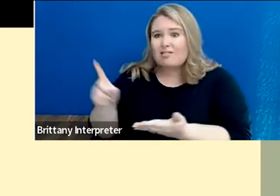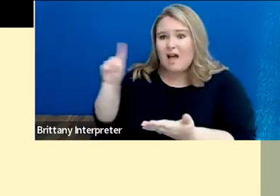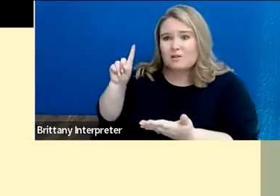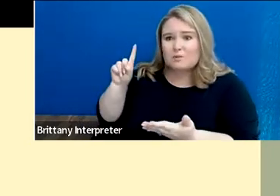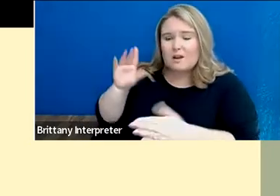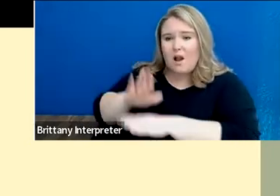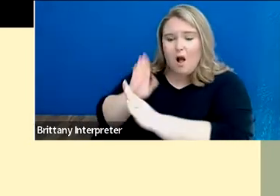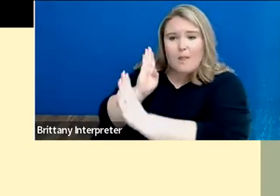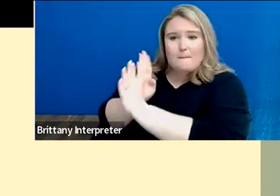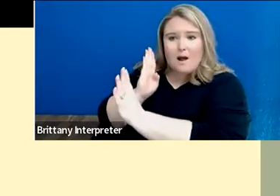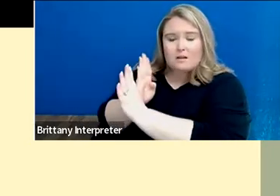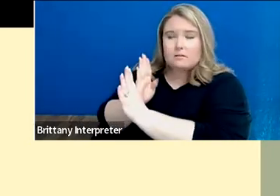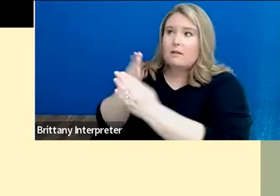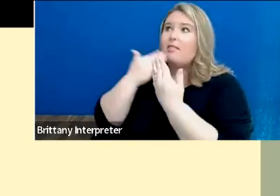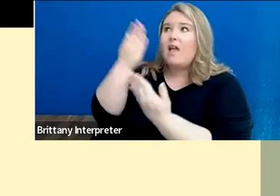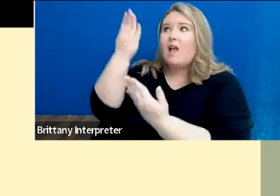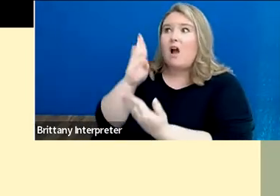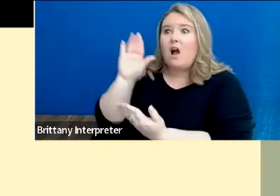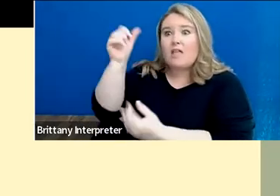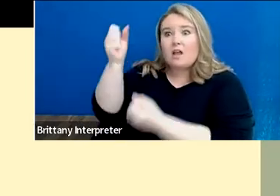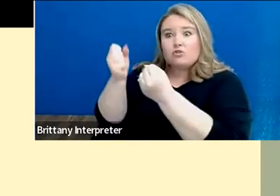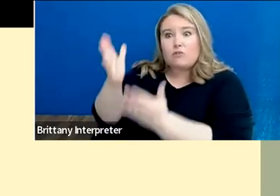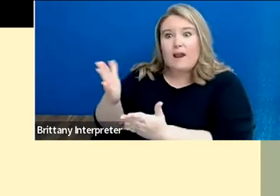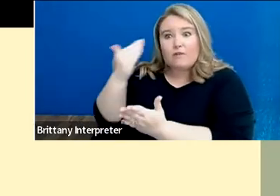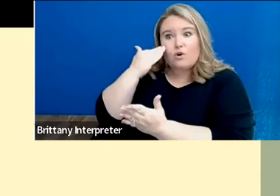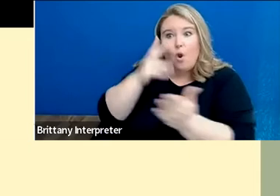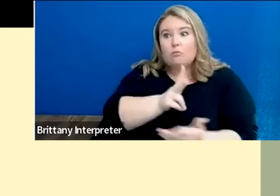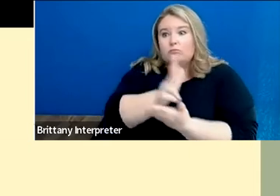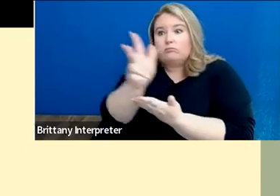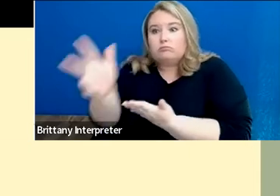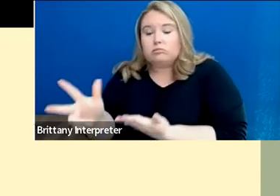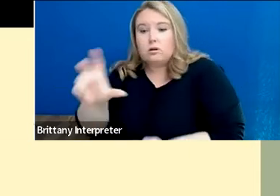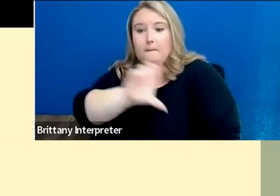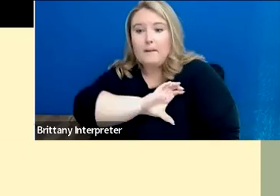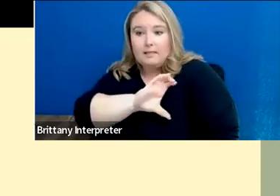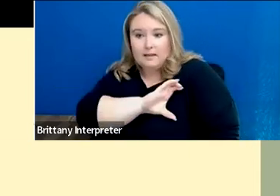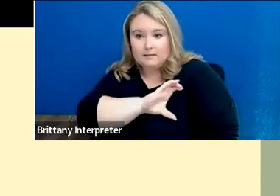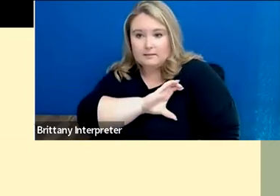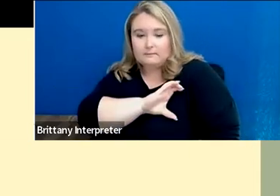Thank goodness that driver presence of mind to take the bus to the police headquarters. 'Cause persons with disability are in peril